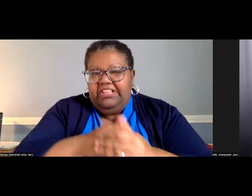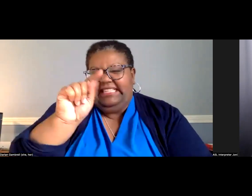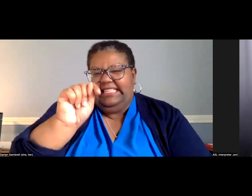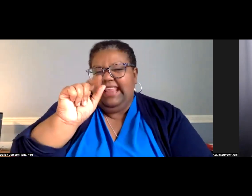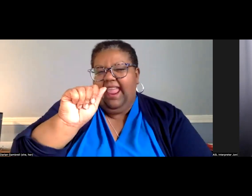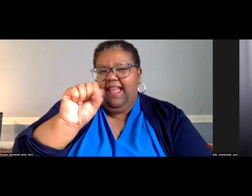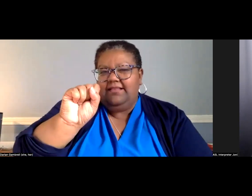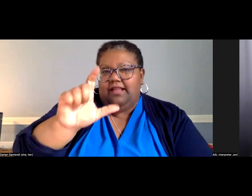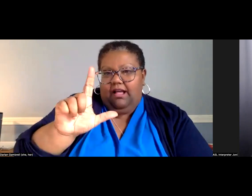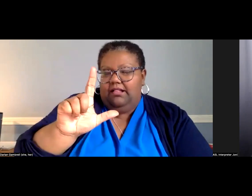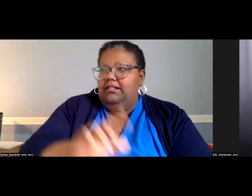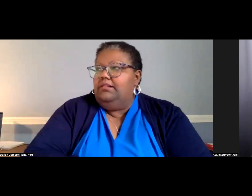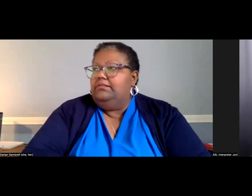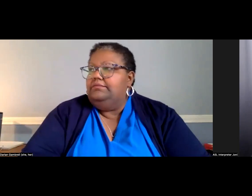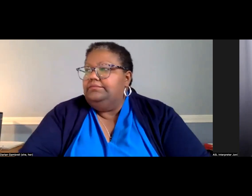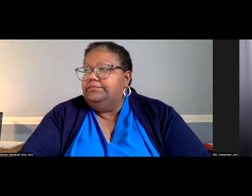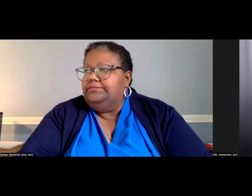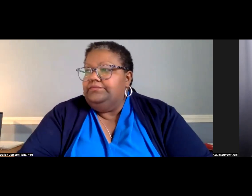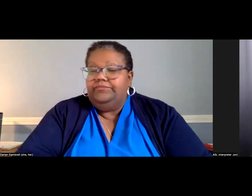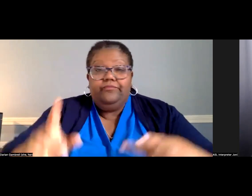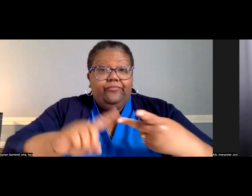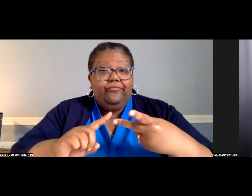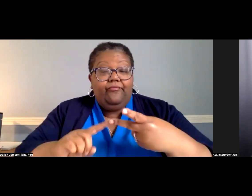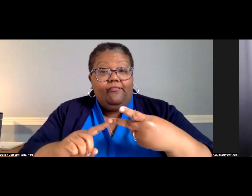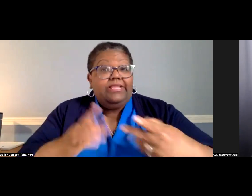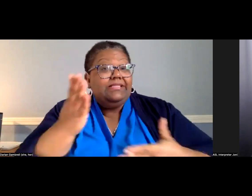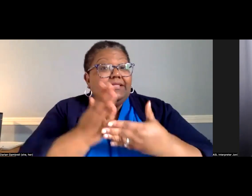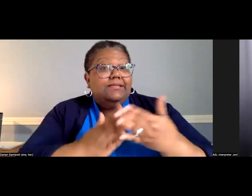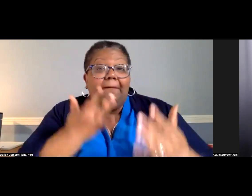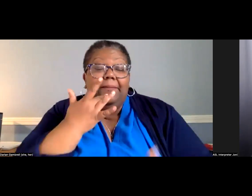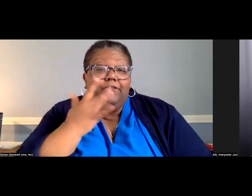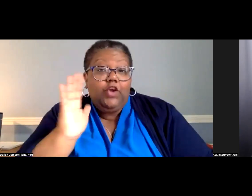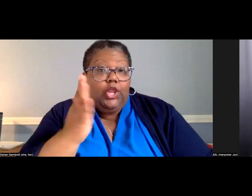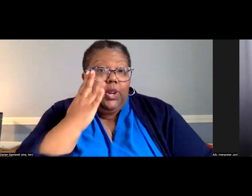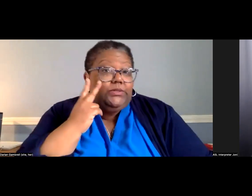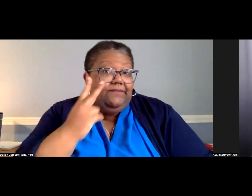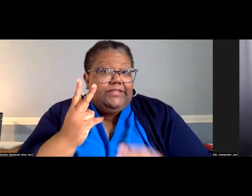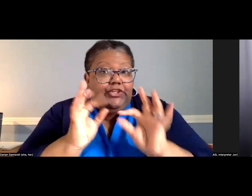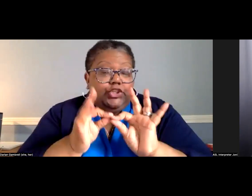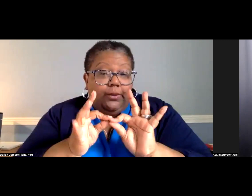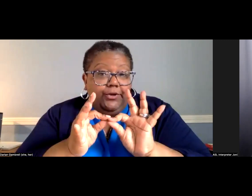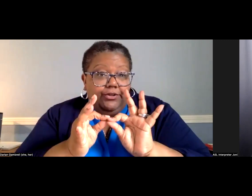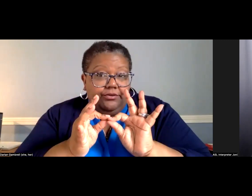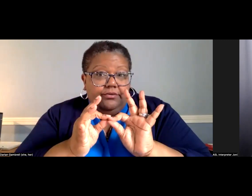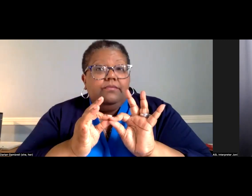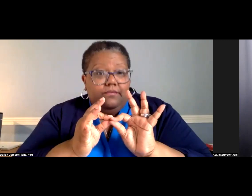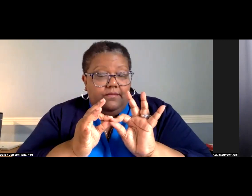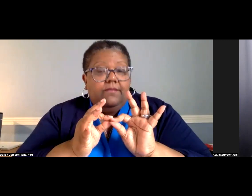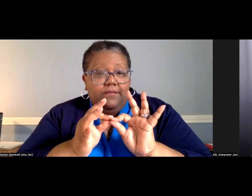with their hands the interpretation or ASL that's happening. that's tactile American Sign Language.